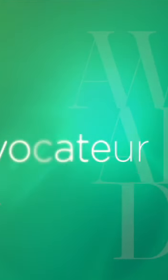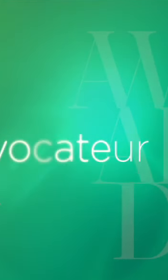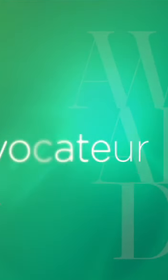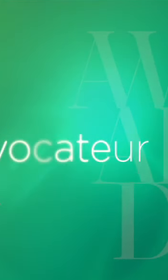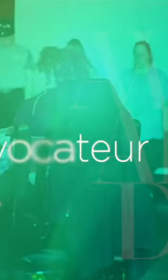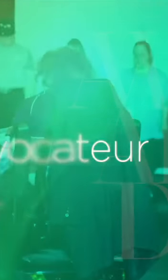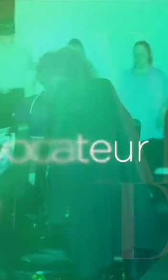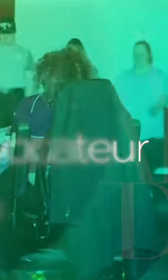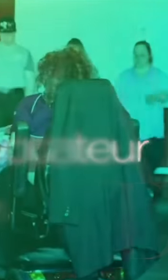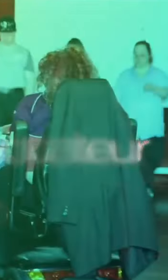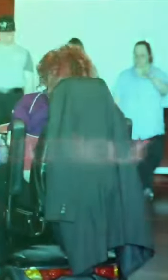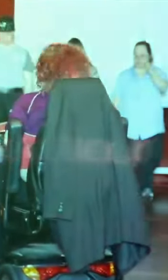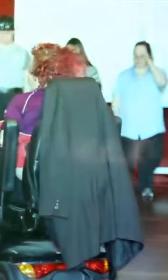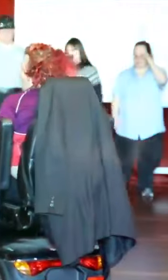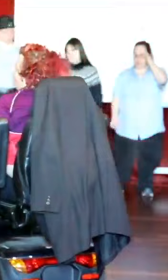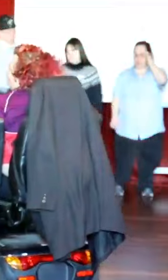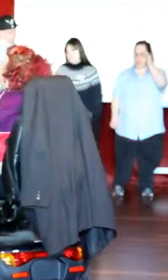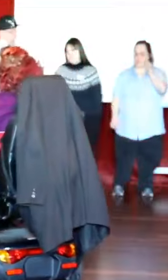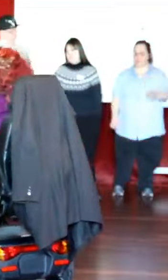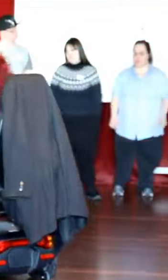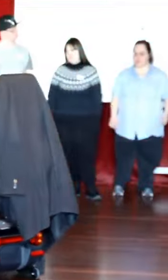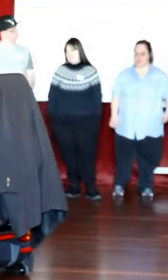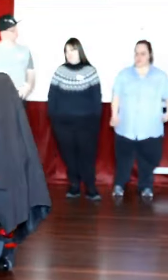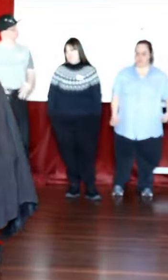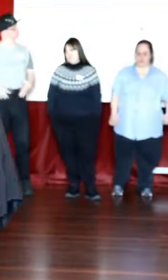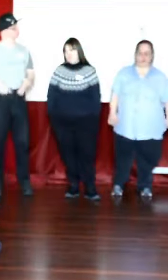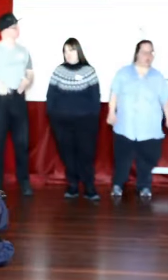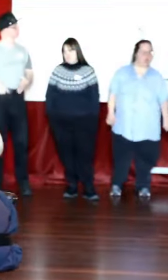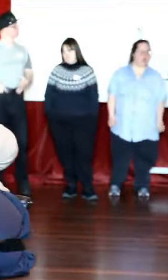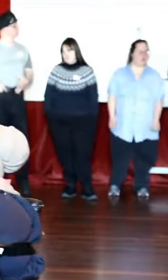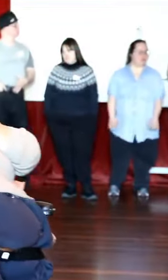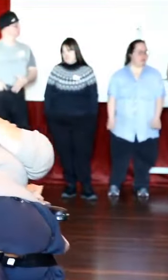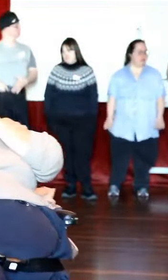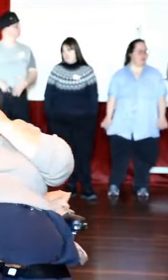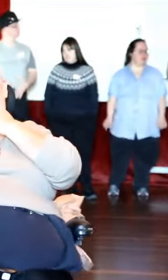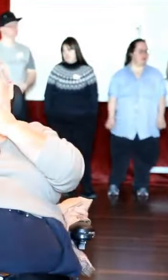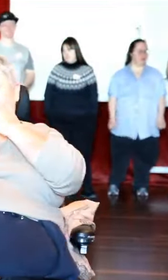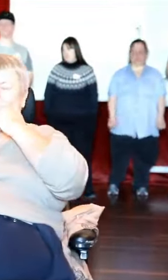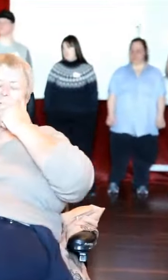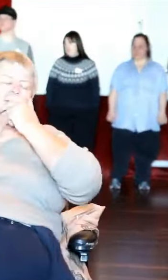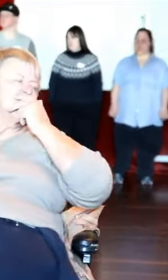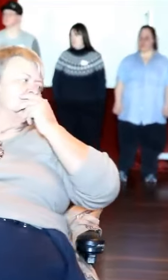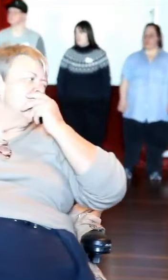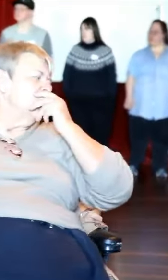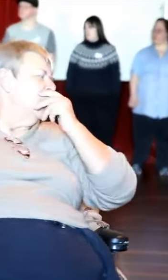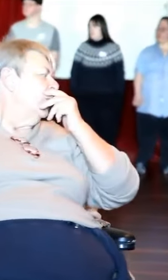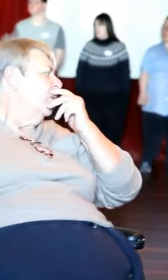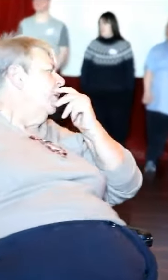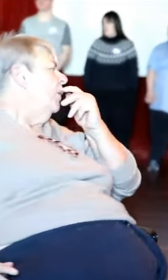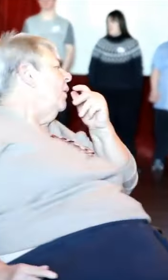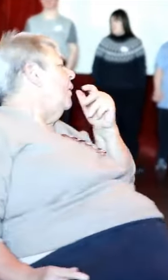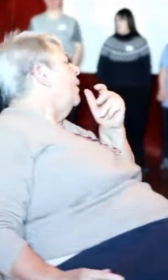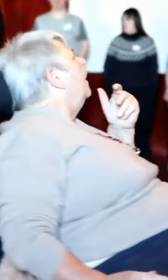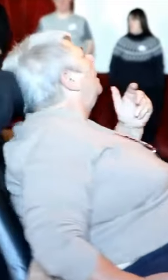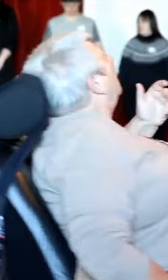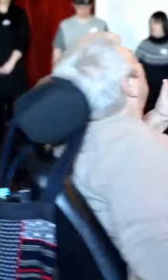an artist, a comedian, a producer, a journalist, a radio presenter, a researcher and so much more.